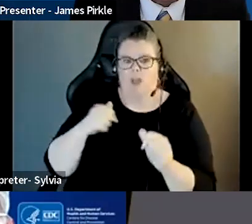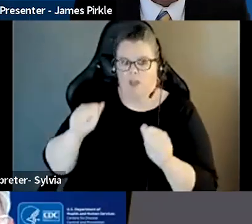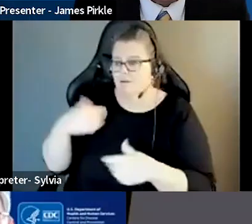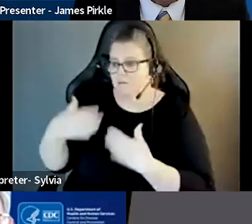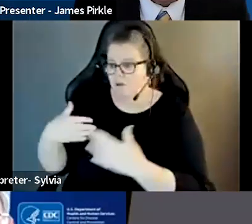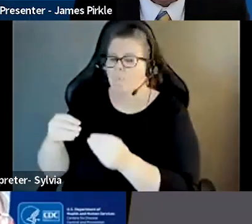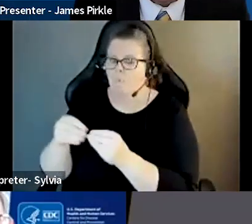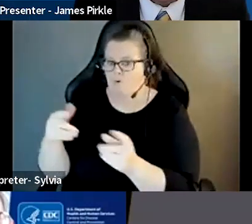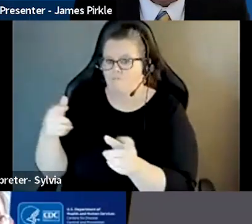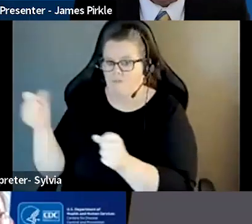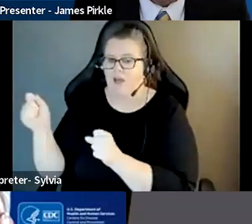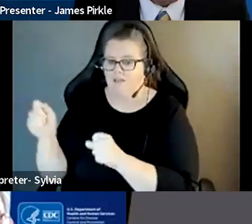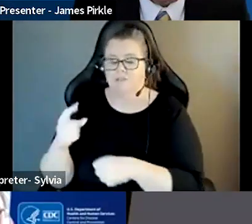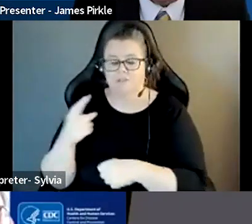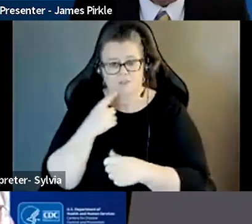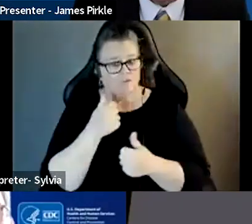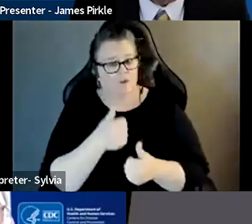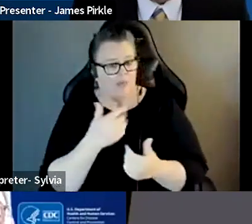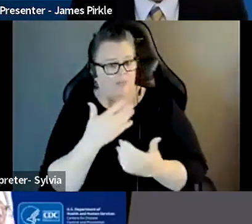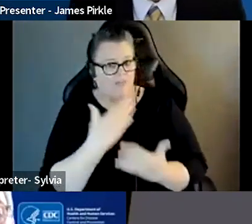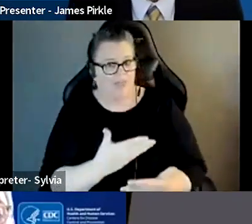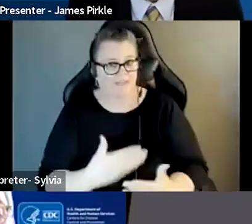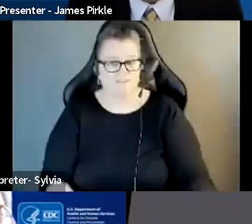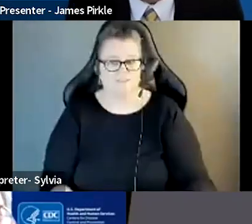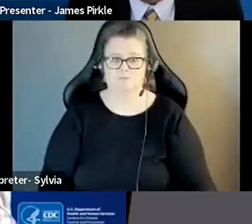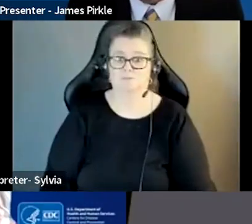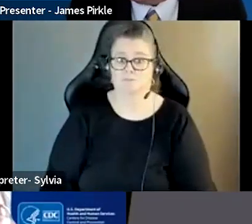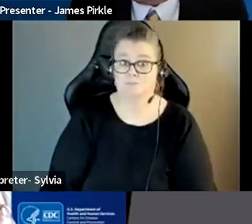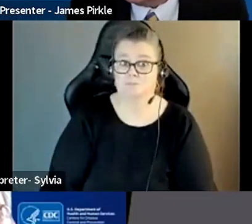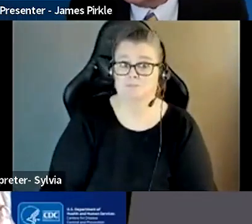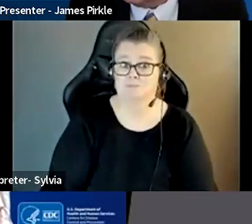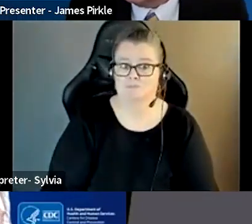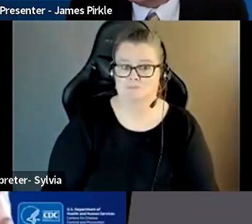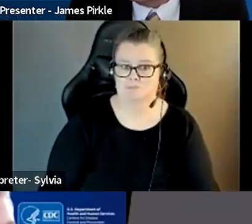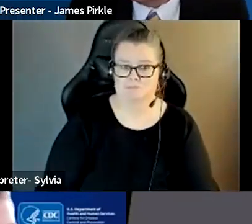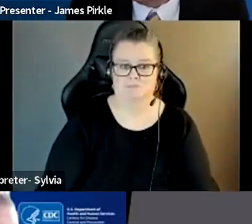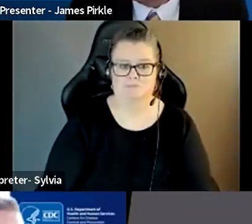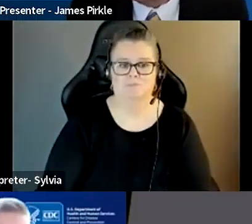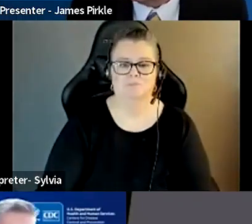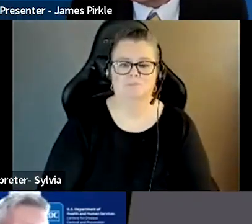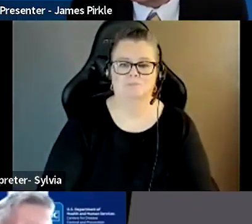Great. Thanks. Great question. So Jim, let's do now move on to the presentation about the terms